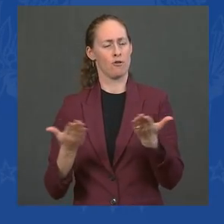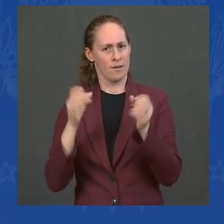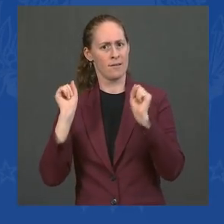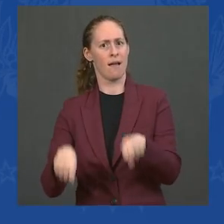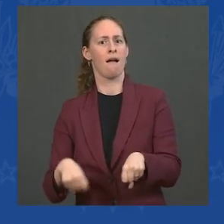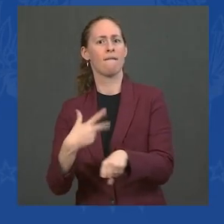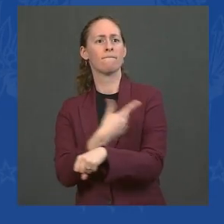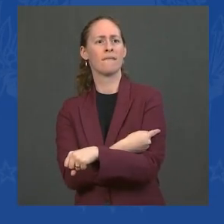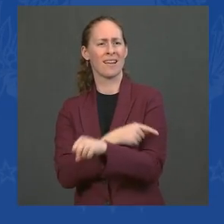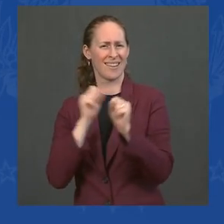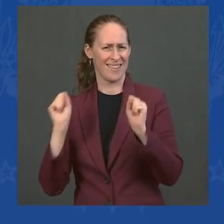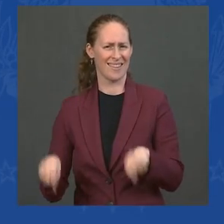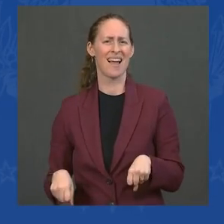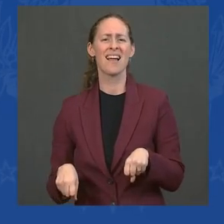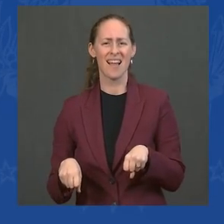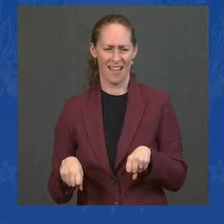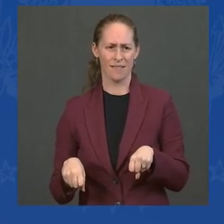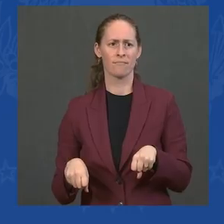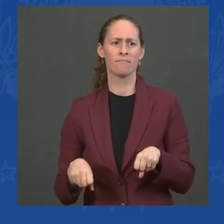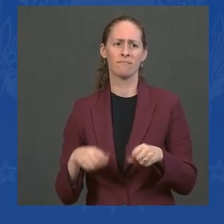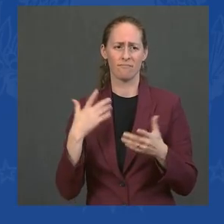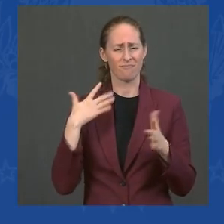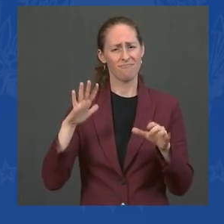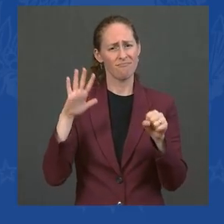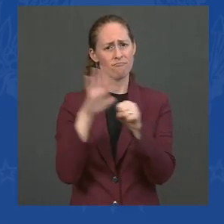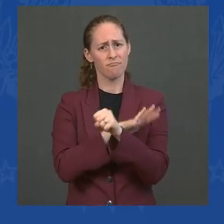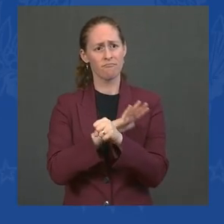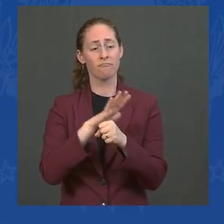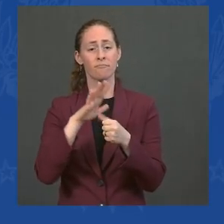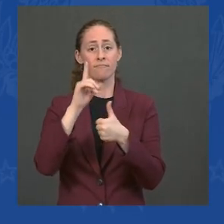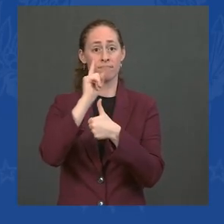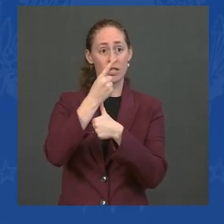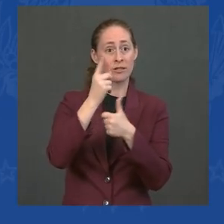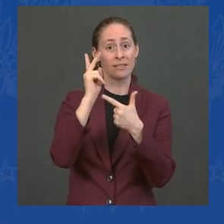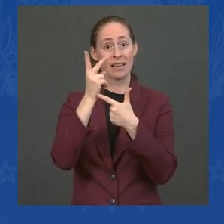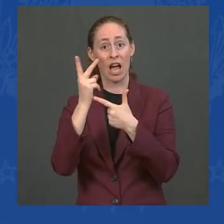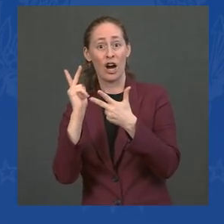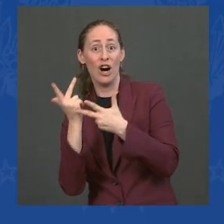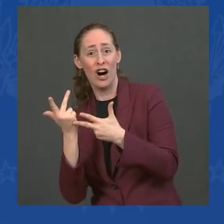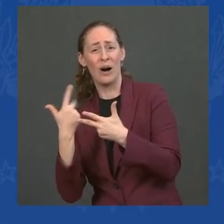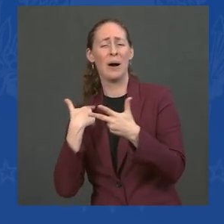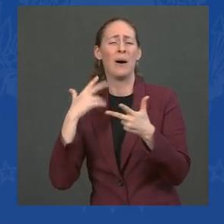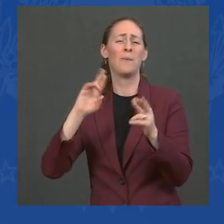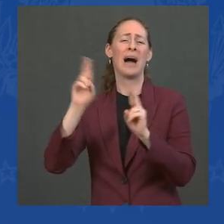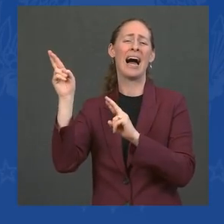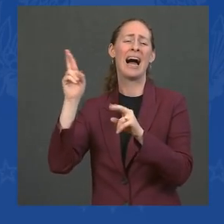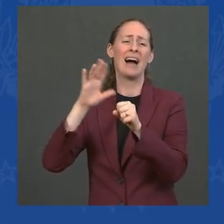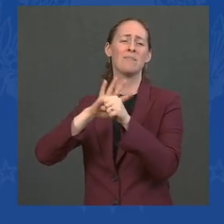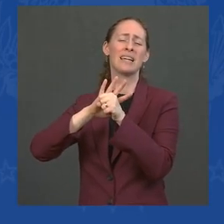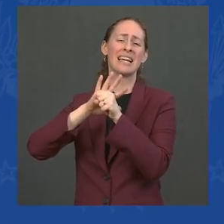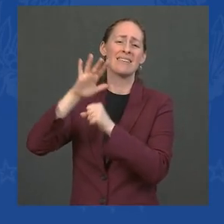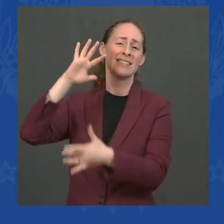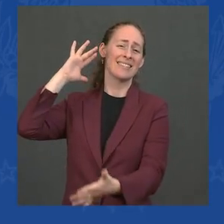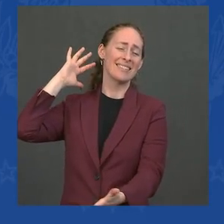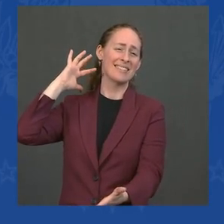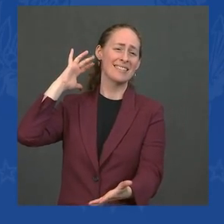get the full dose and a booster, but provide -- already we've put out a million eight hundred thousand